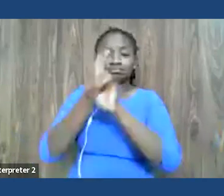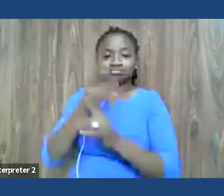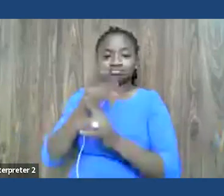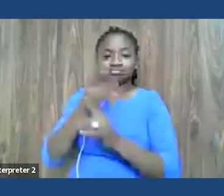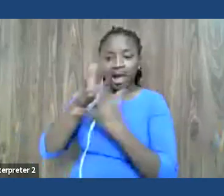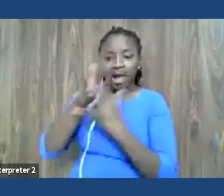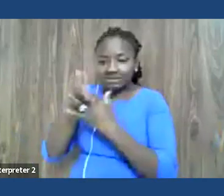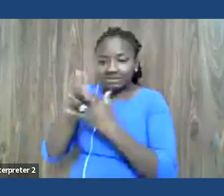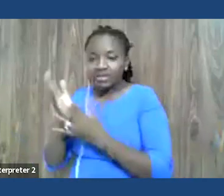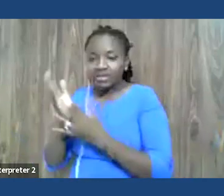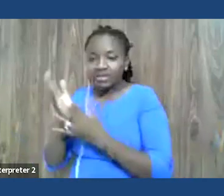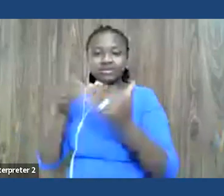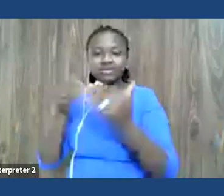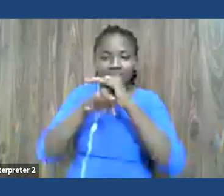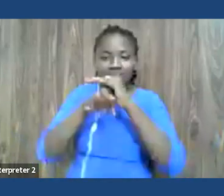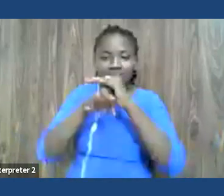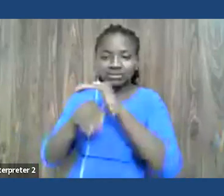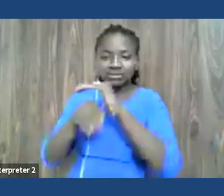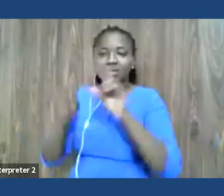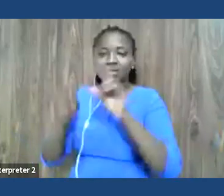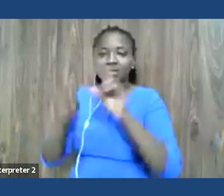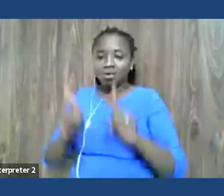concerns -- >> Your attention --